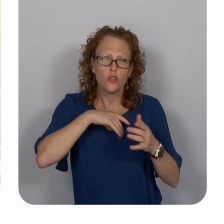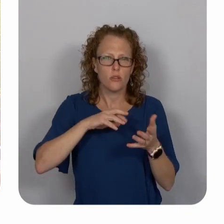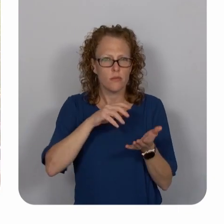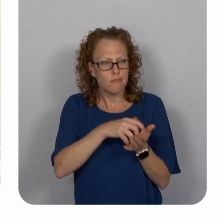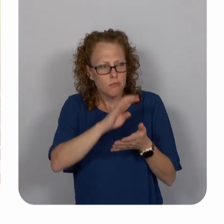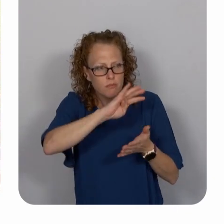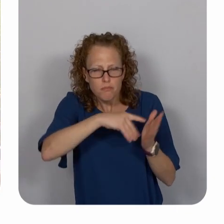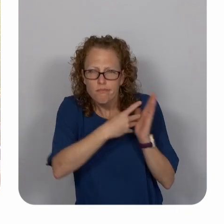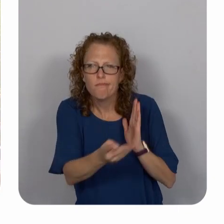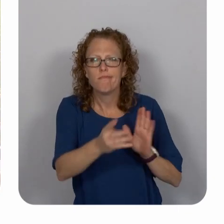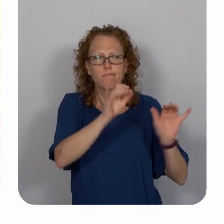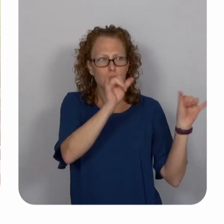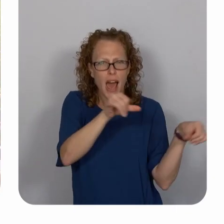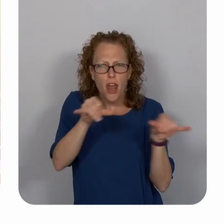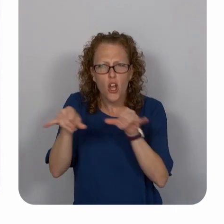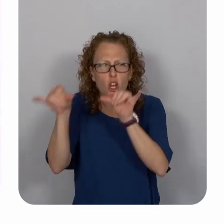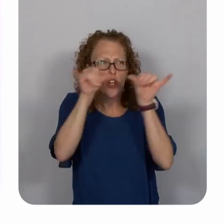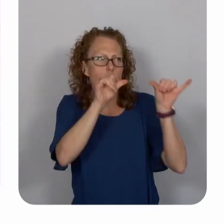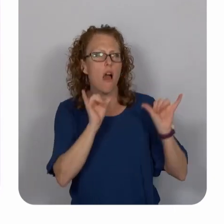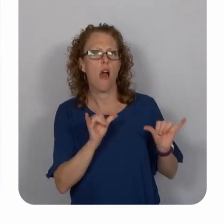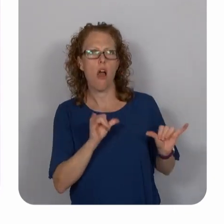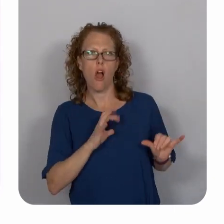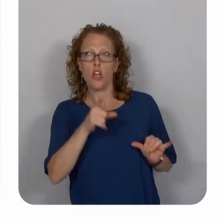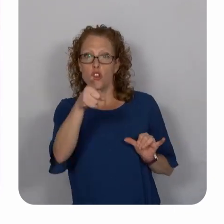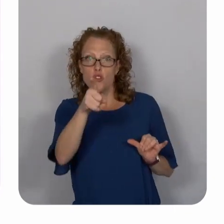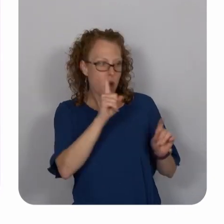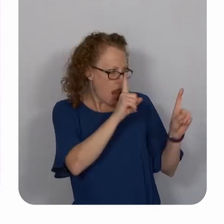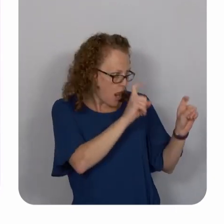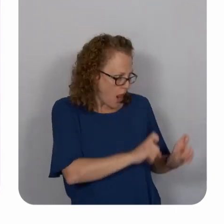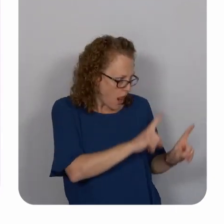So you can test how your app looks in your user spaces,